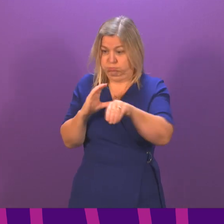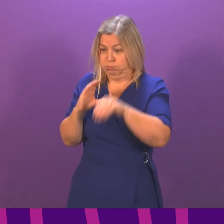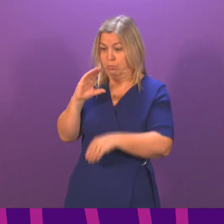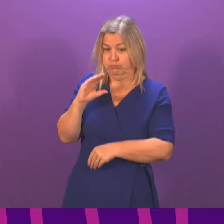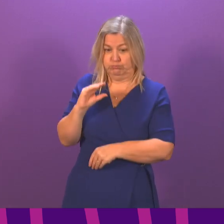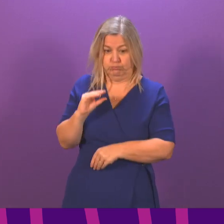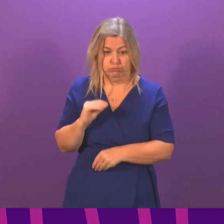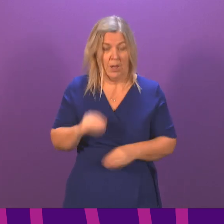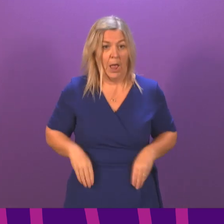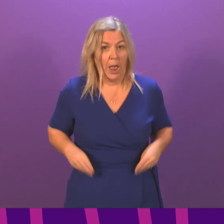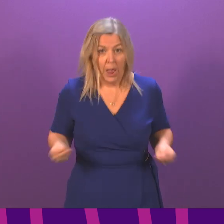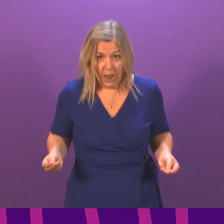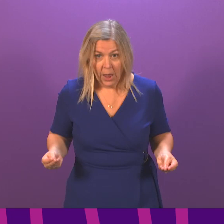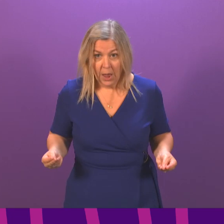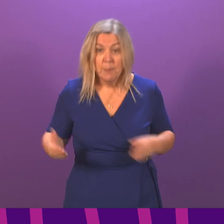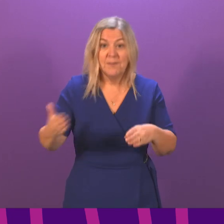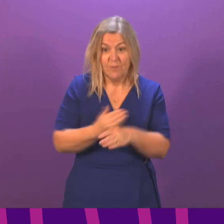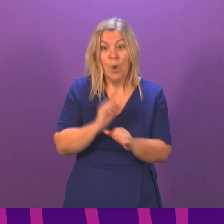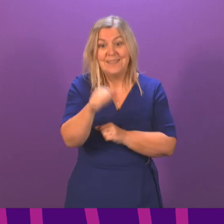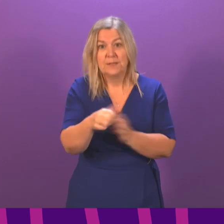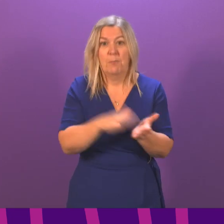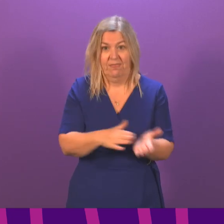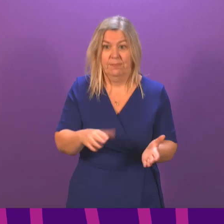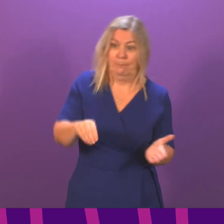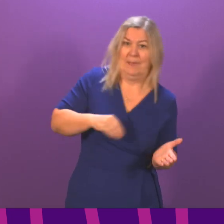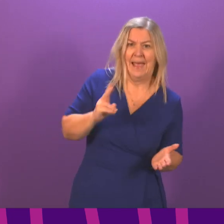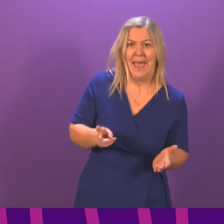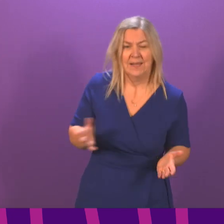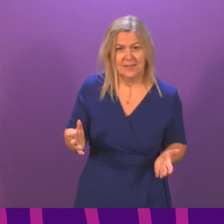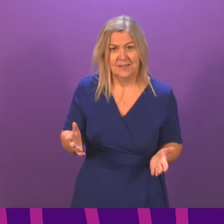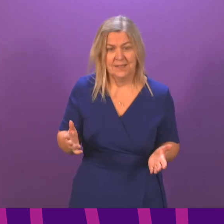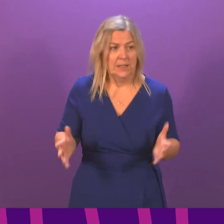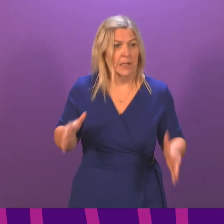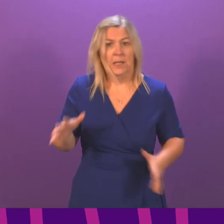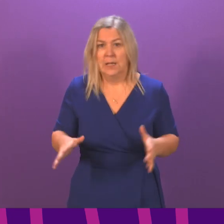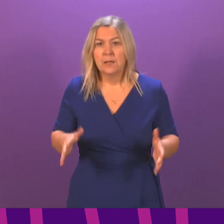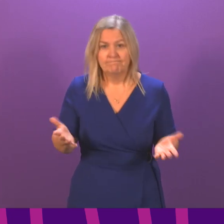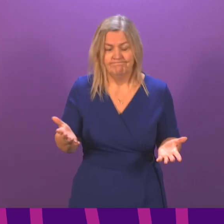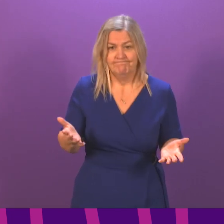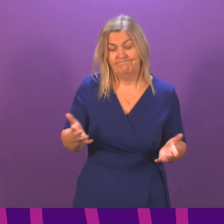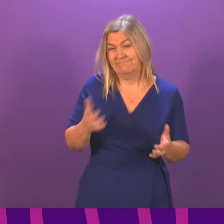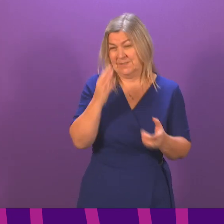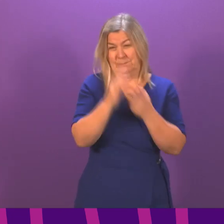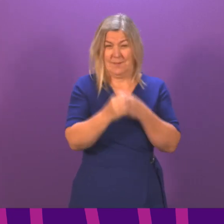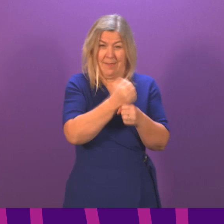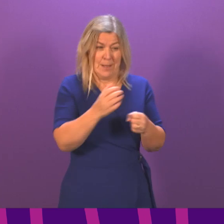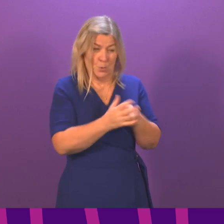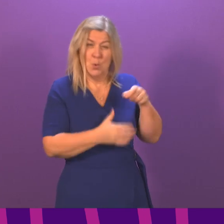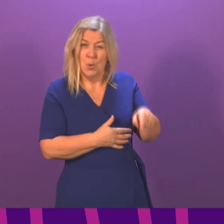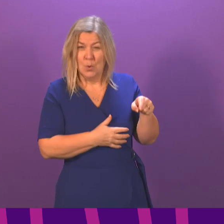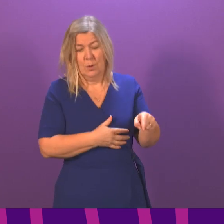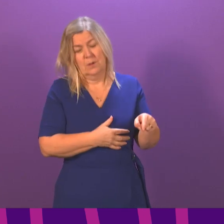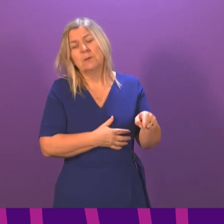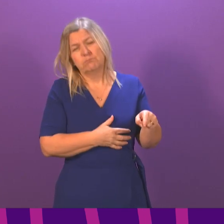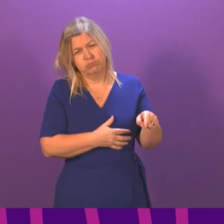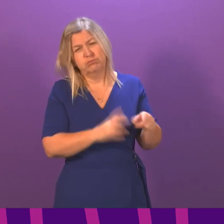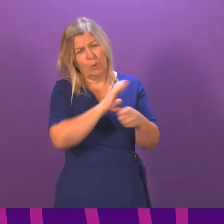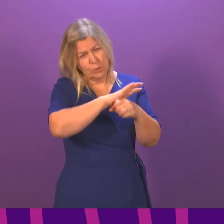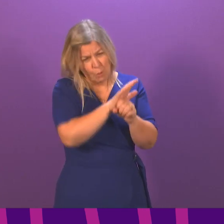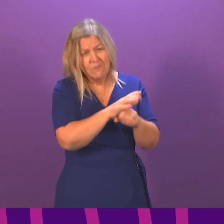country to live in. Glasgow city, where there is a high proportion of Covid hotspots, contains